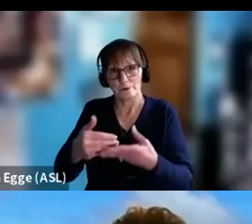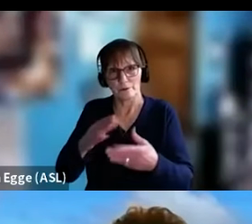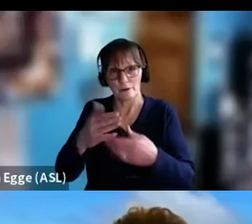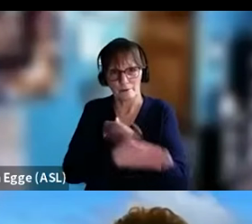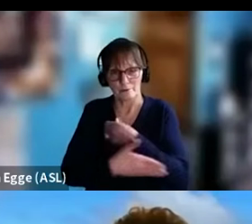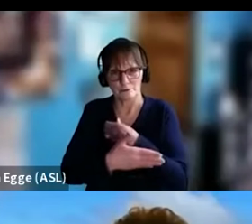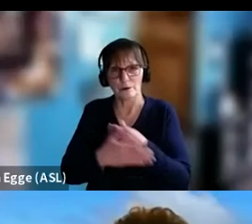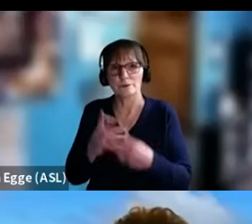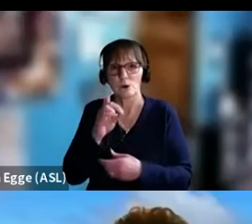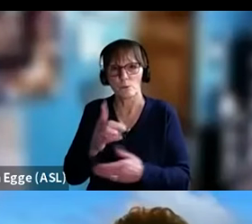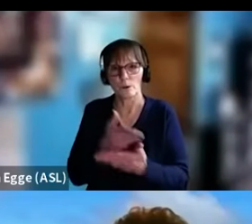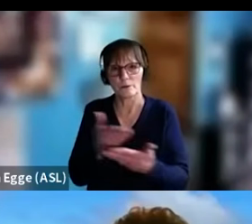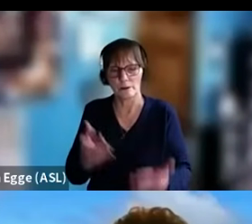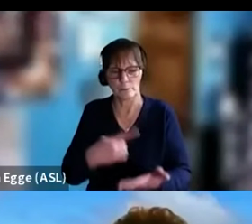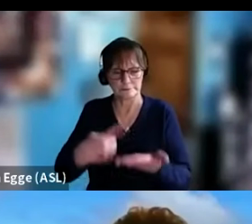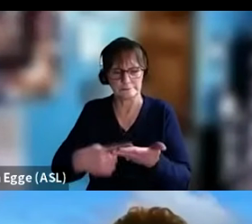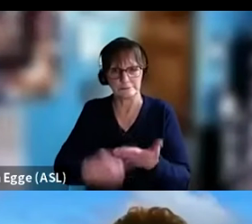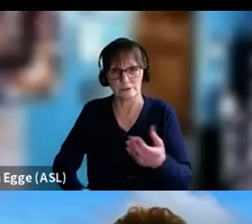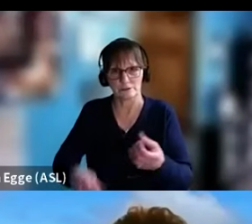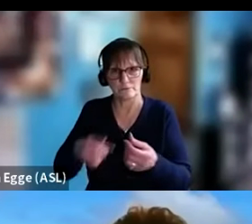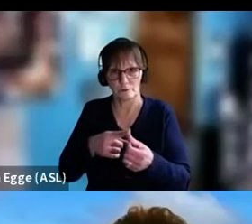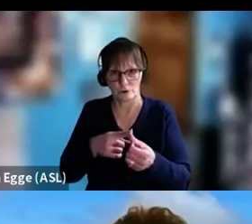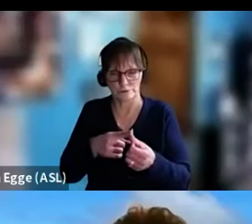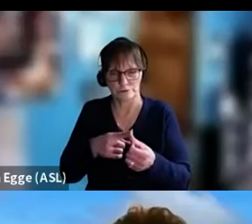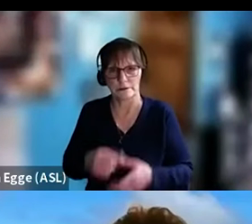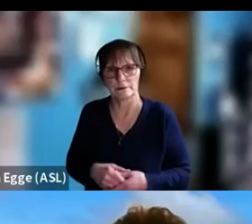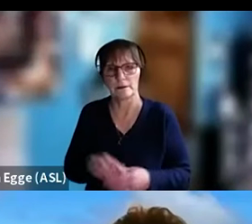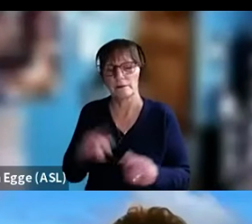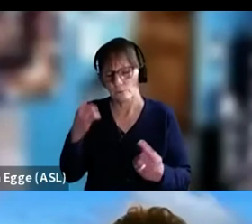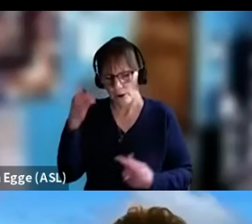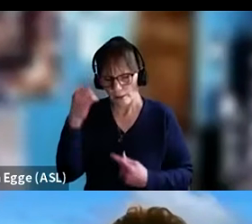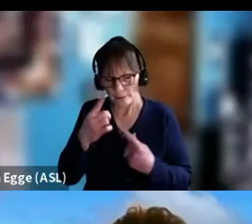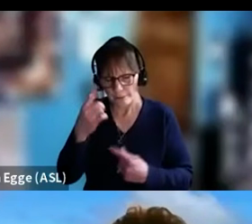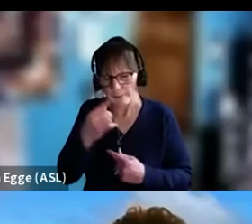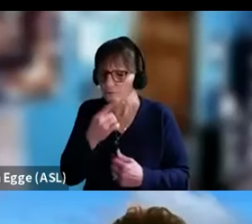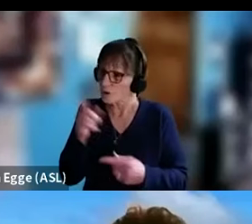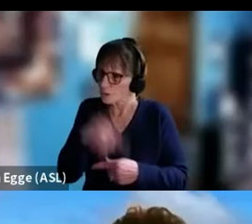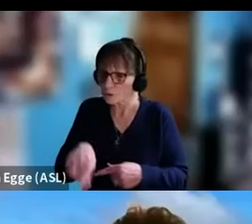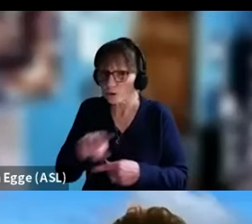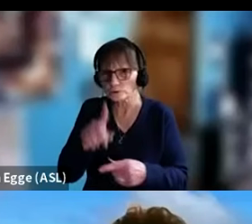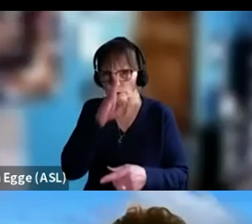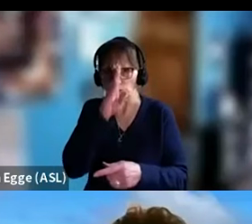So one of the things I wanted to first talk about is really thinking about those that are directly impacted.